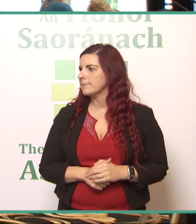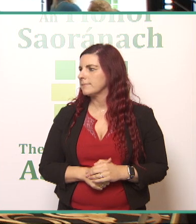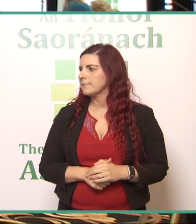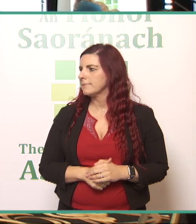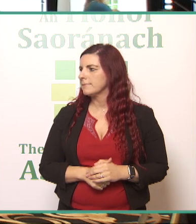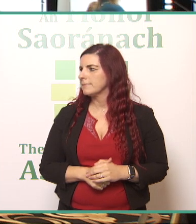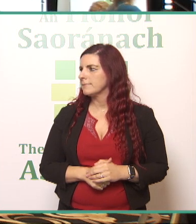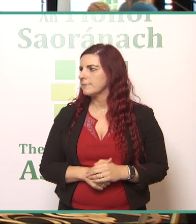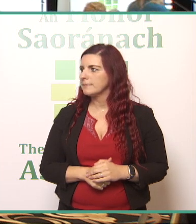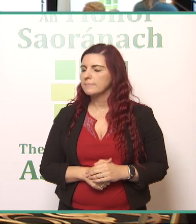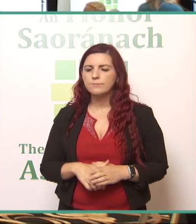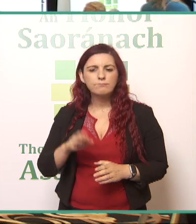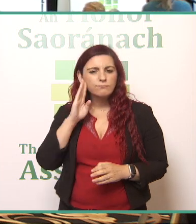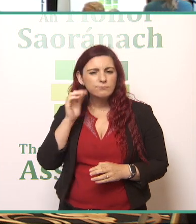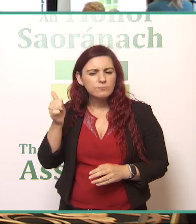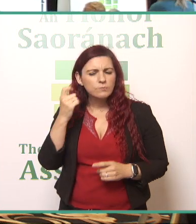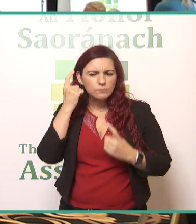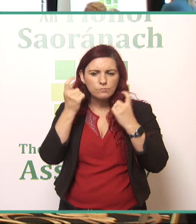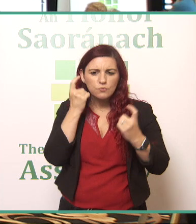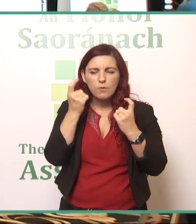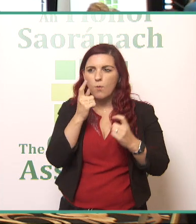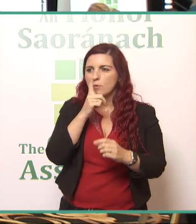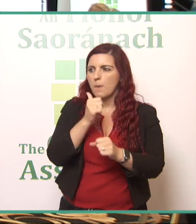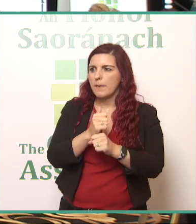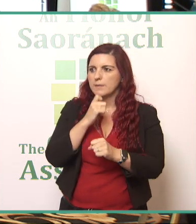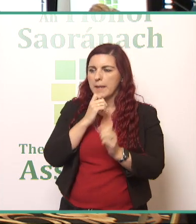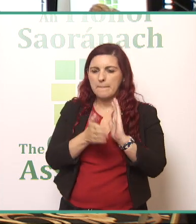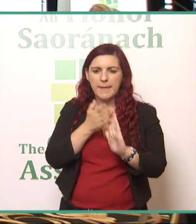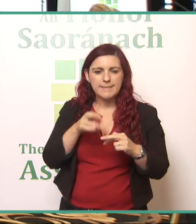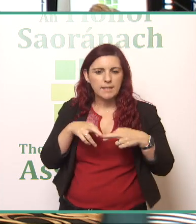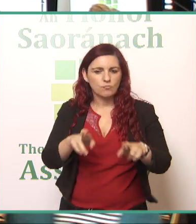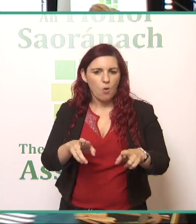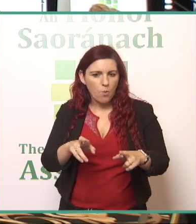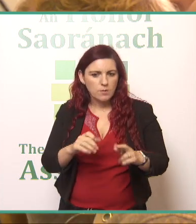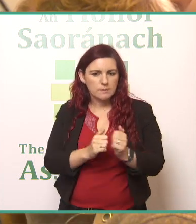hi um we were just wondering when it comes to building roads and infrastructure biodiversity